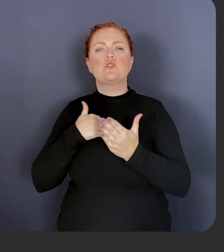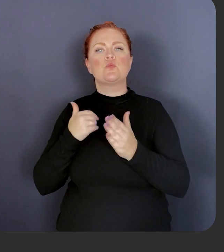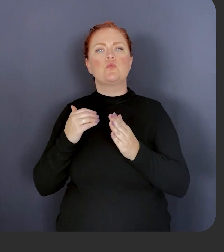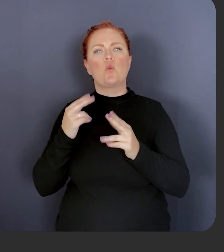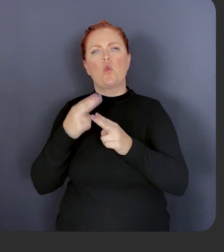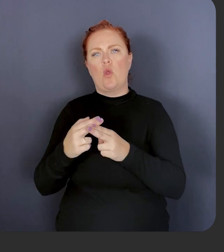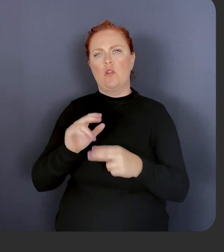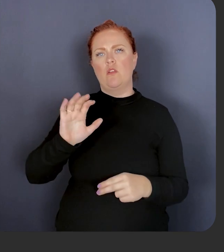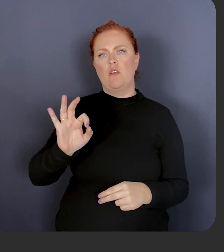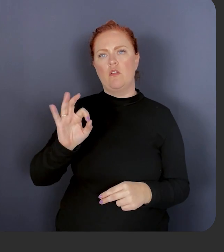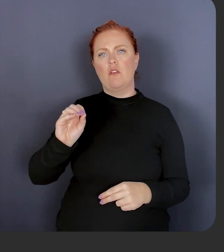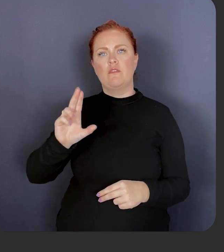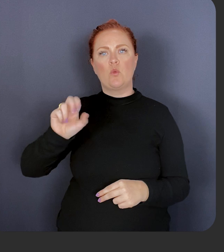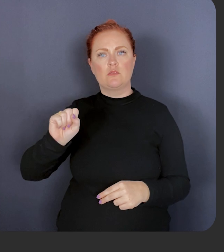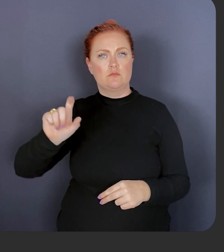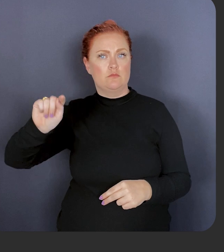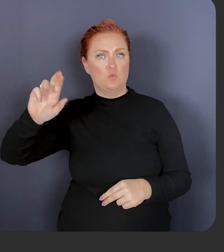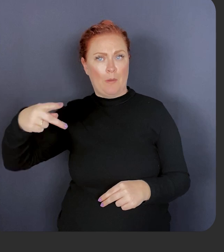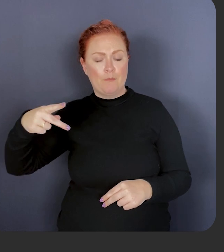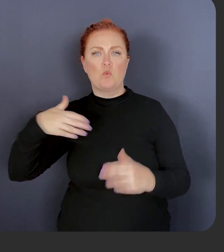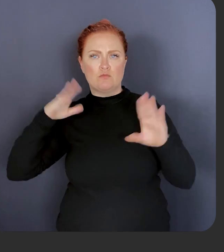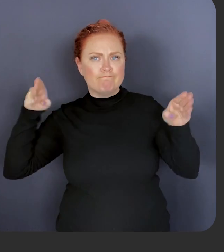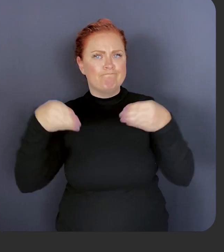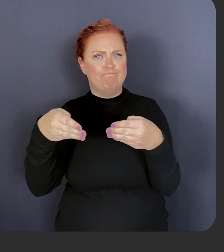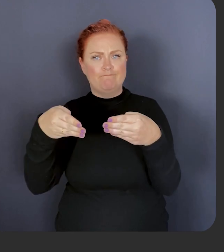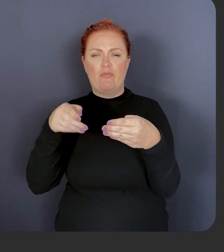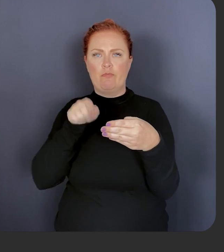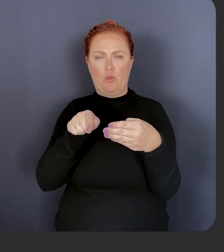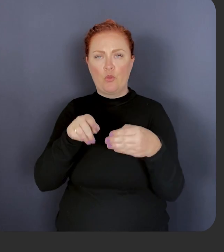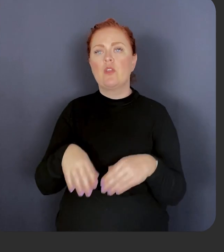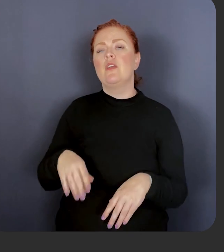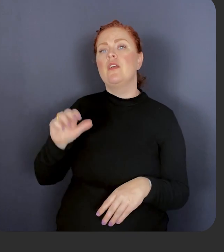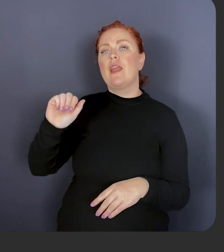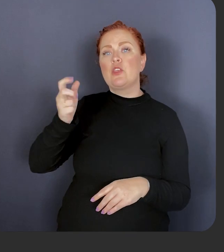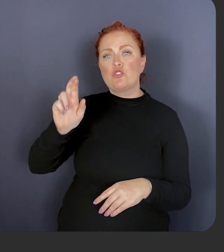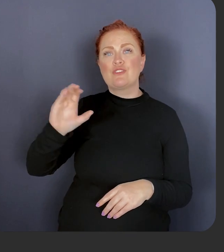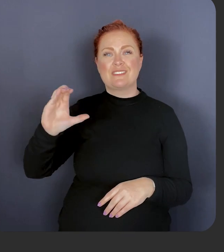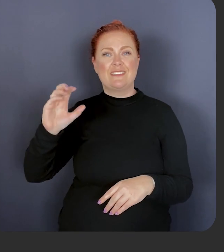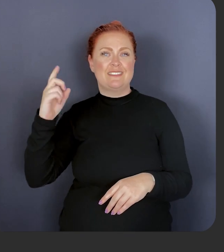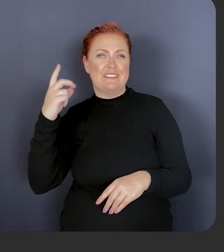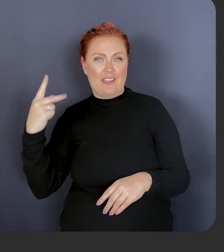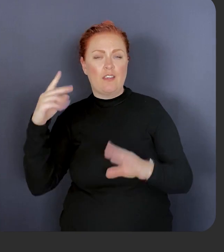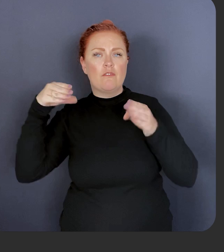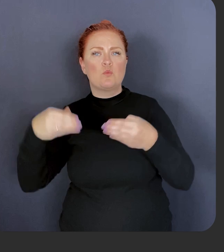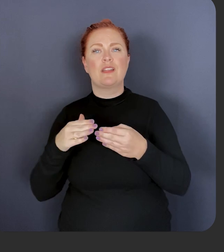And this is something that we call focus-trap. The Angular CDK trap-focus directive traps tab key focus